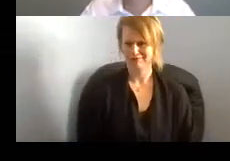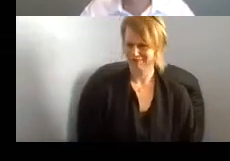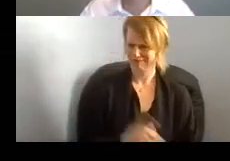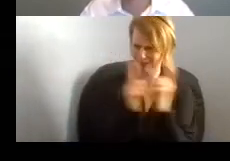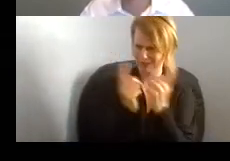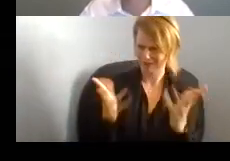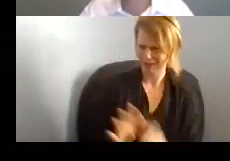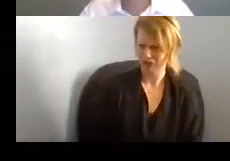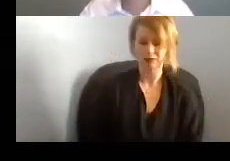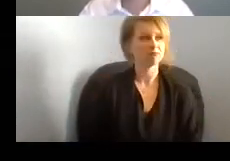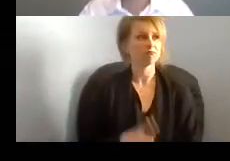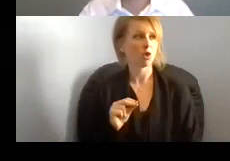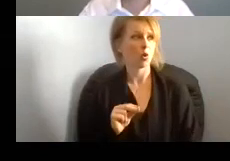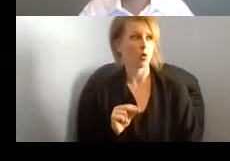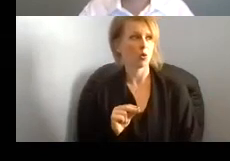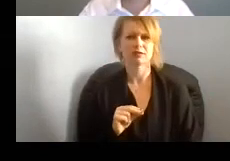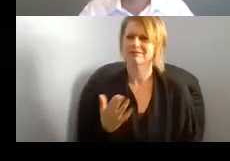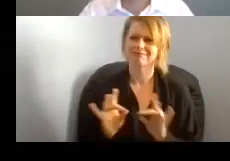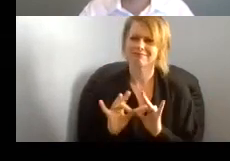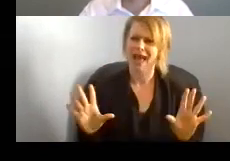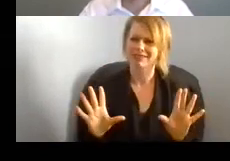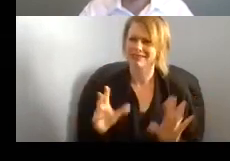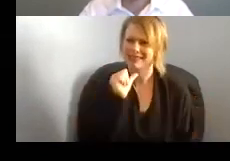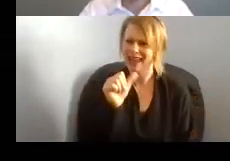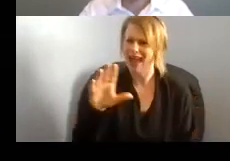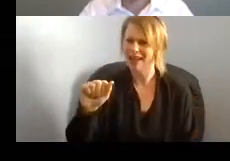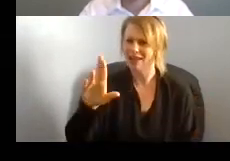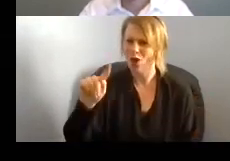And if you say no, then obviously you weren’t being genuine in your concern.